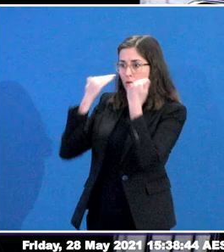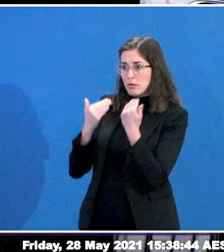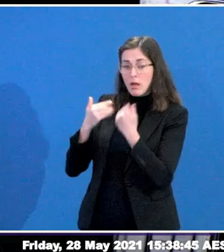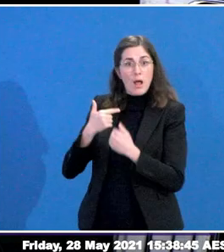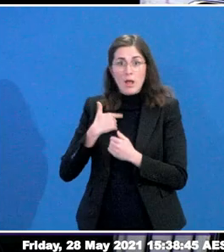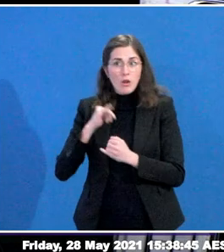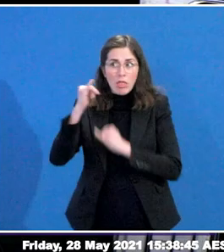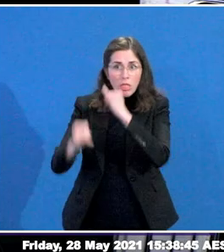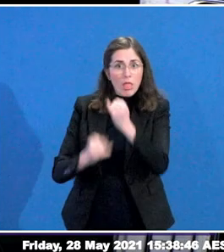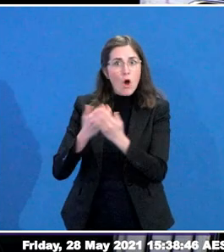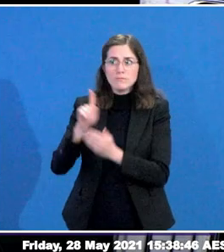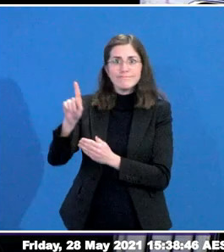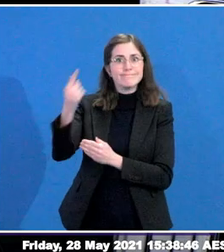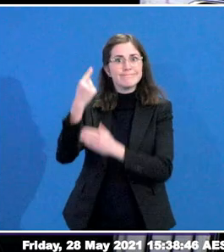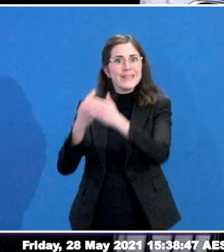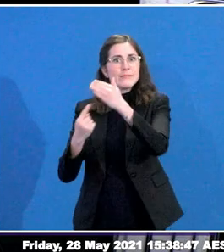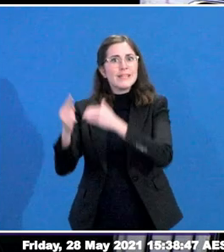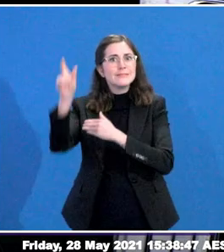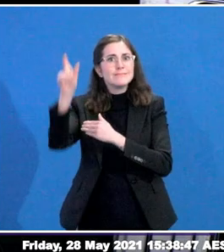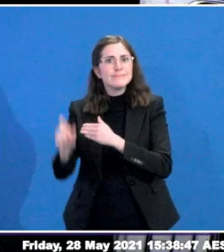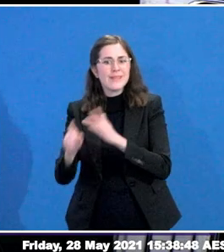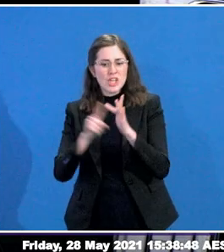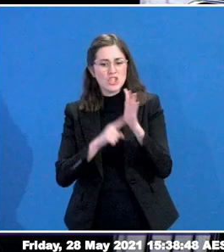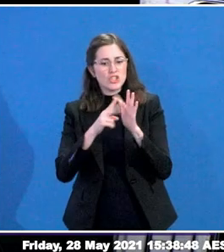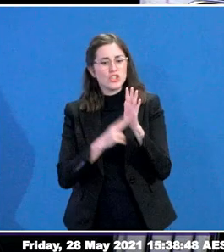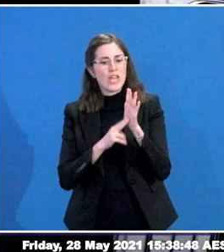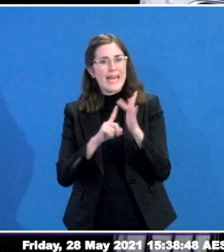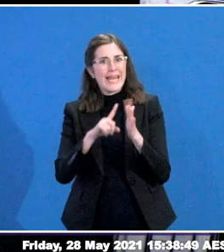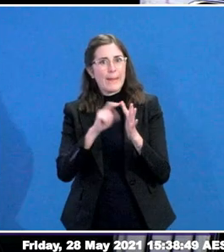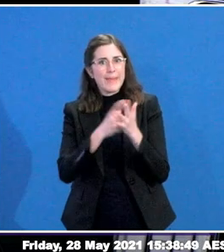for making findings that certain allegations could not be sustained.